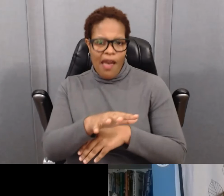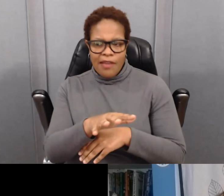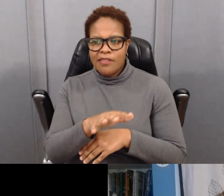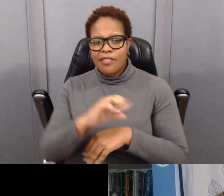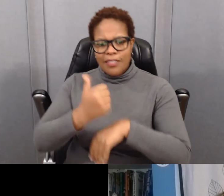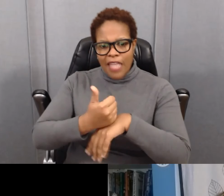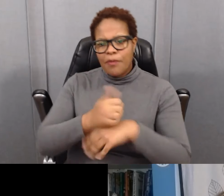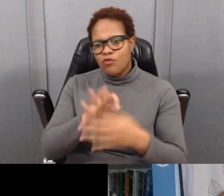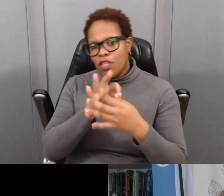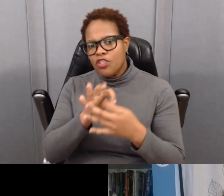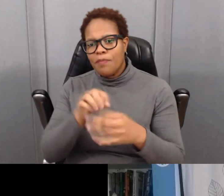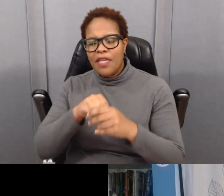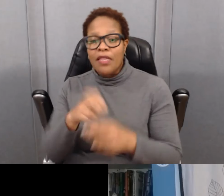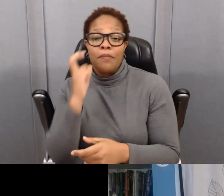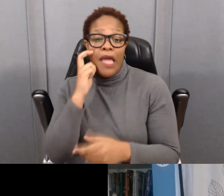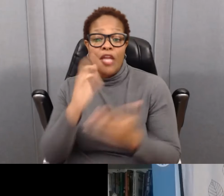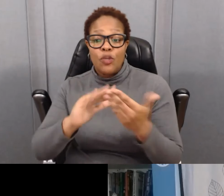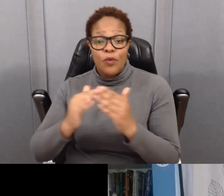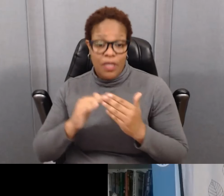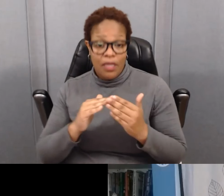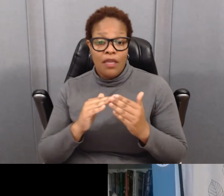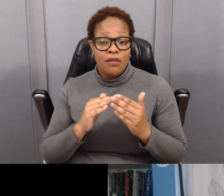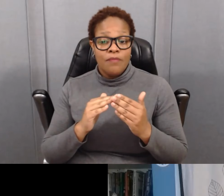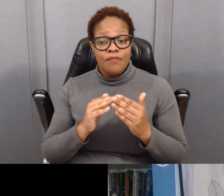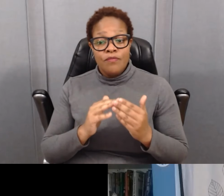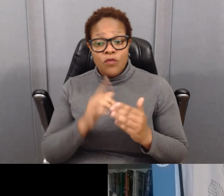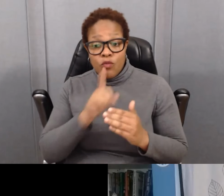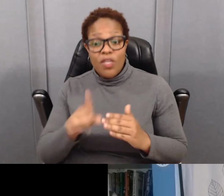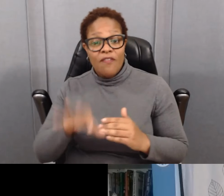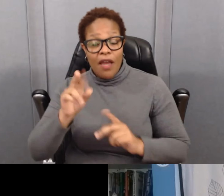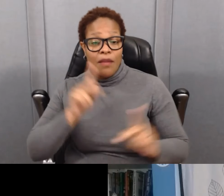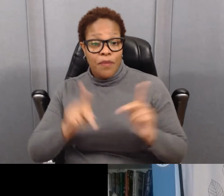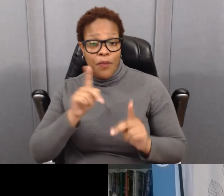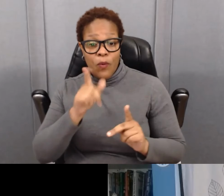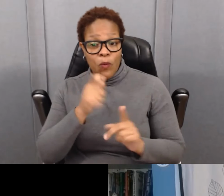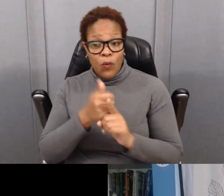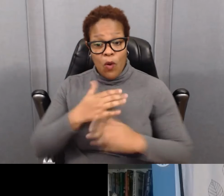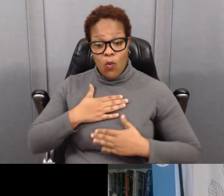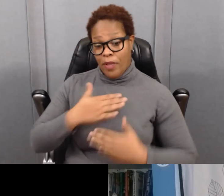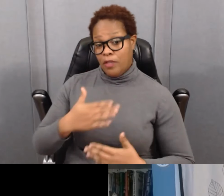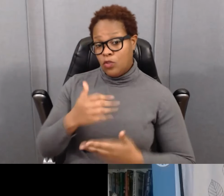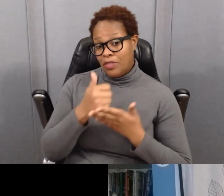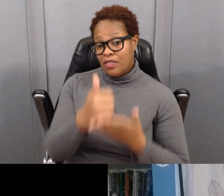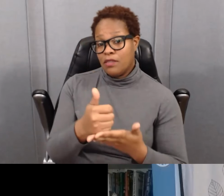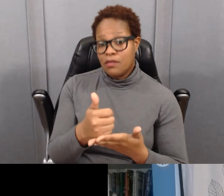because you can really find people who are willing to assist with that. I would say make sure you pay them,